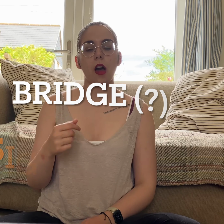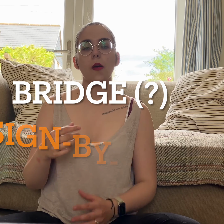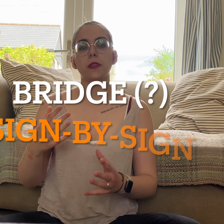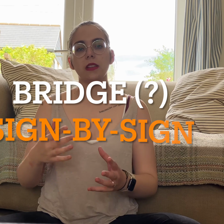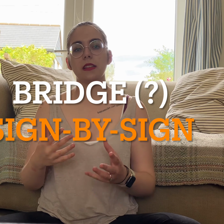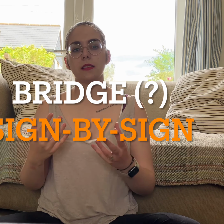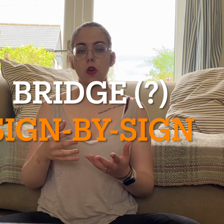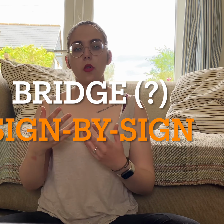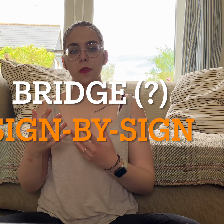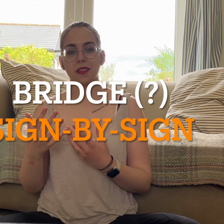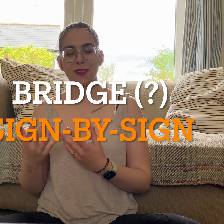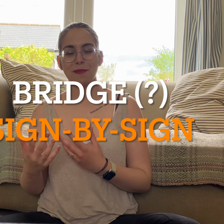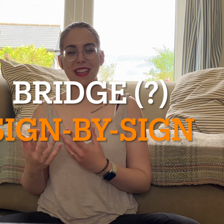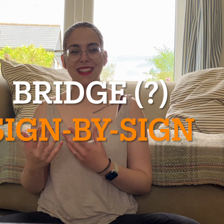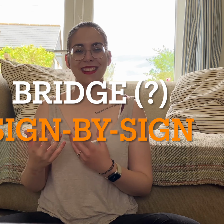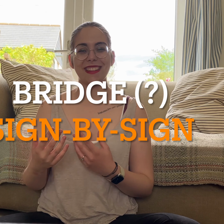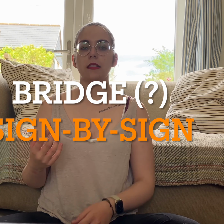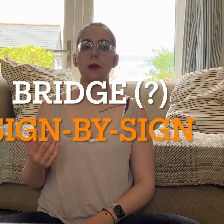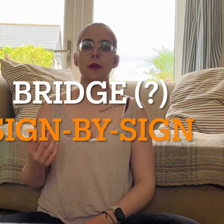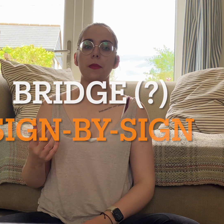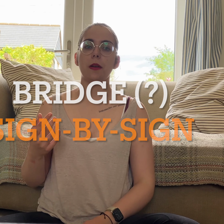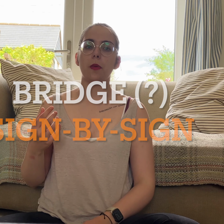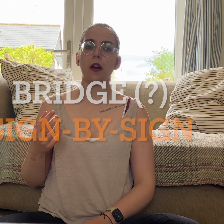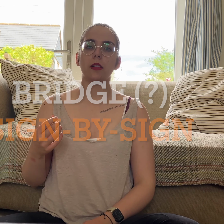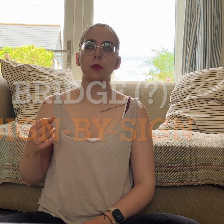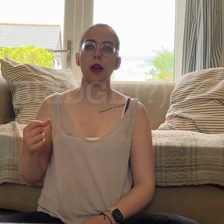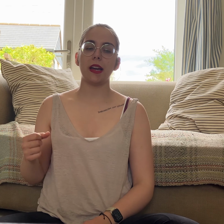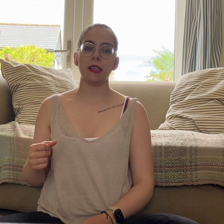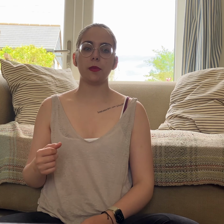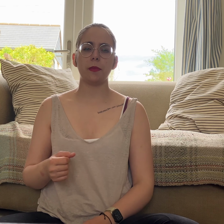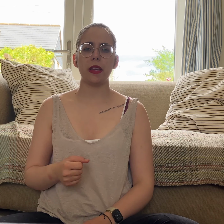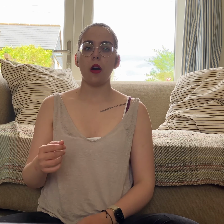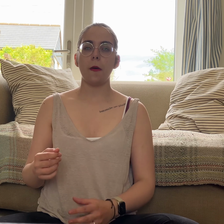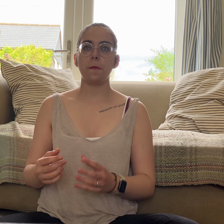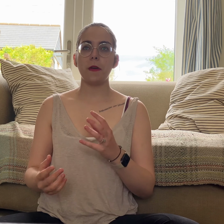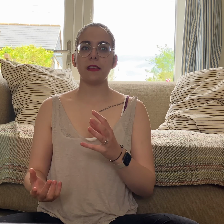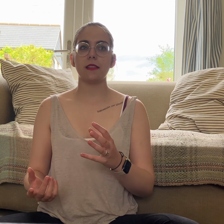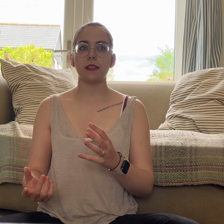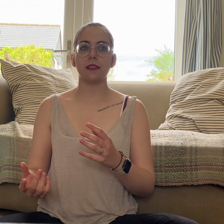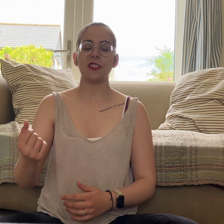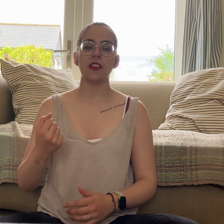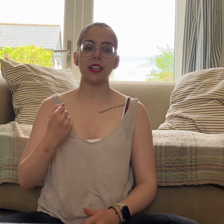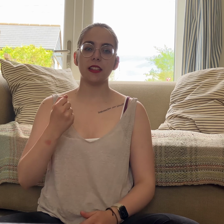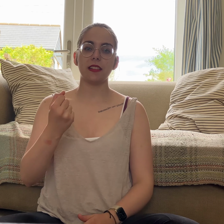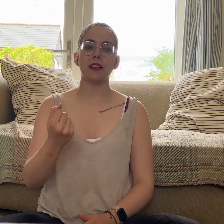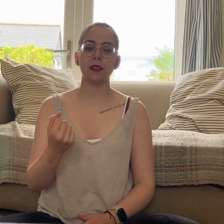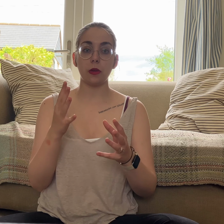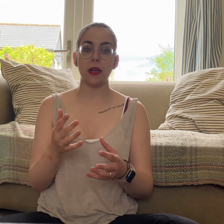After this chorus-repeat, there will be a part where it will be a bit tricky to sign, so make